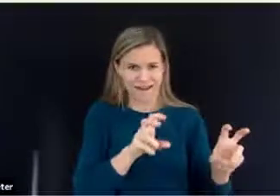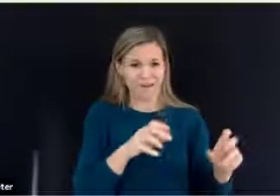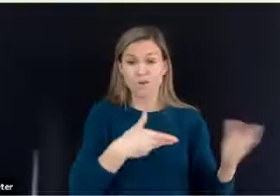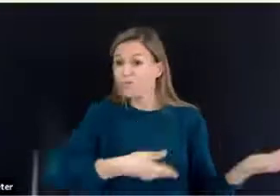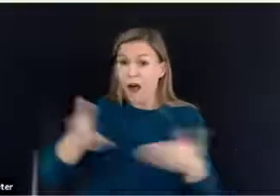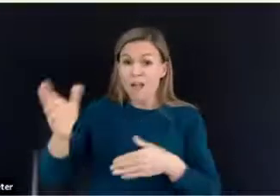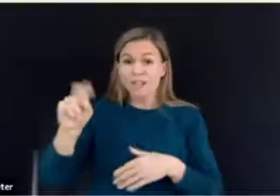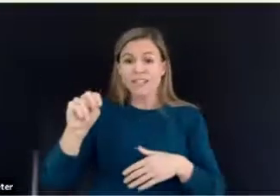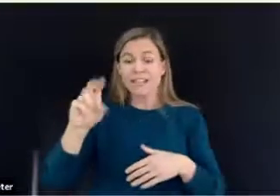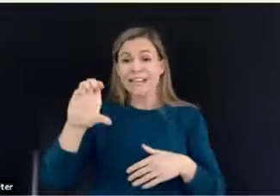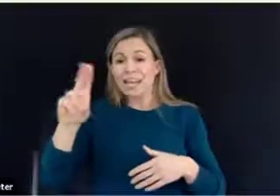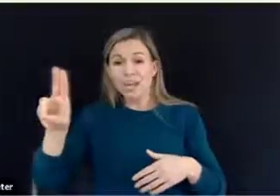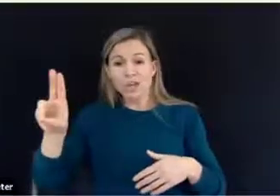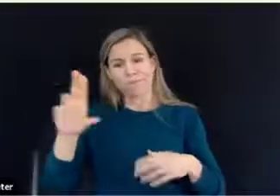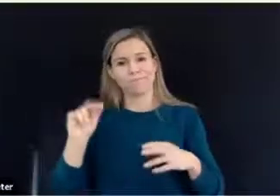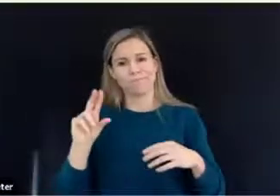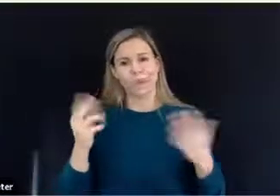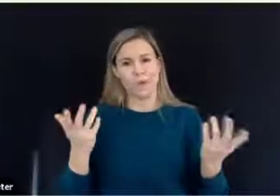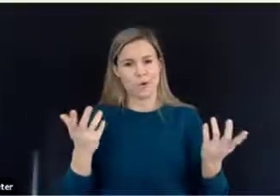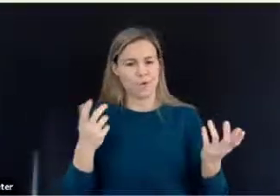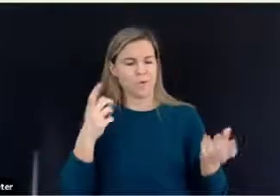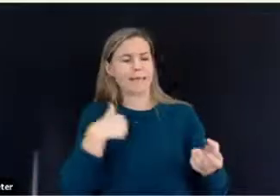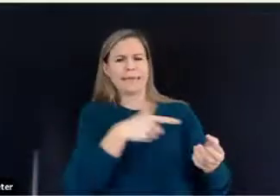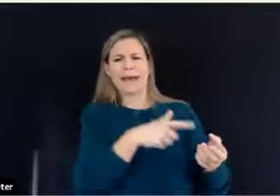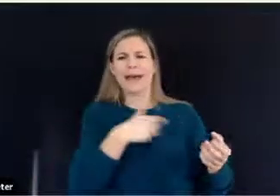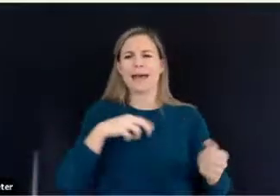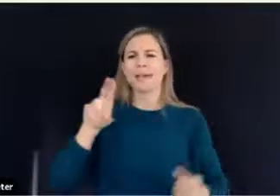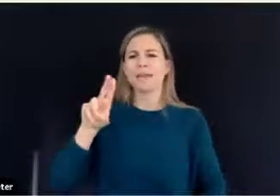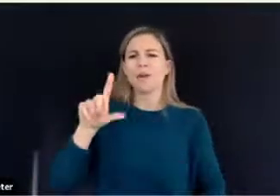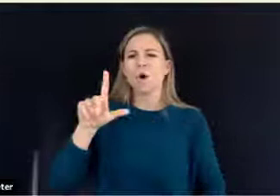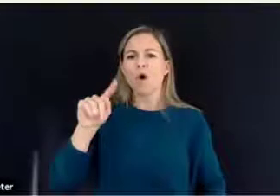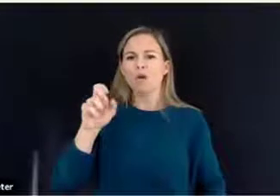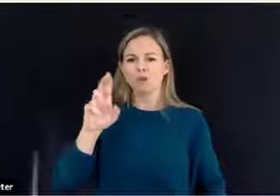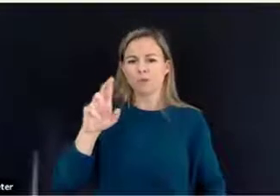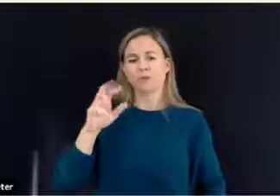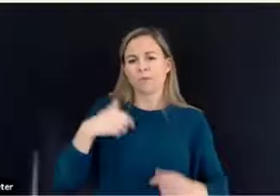that actually were picked up on ultrasound when I was pregnant and were dismissed.